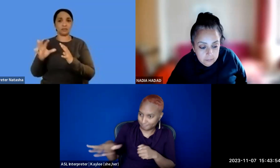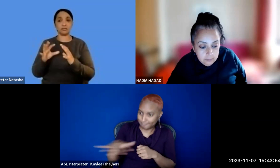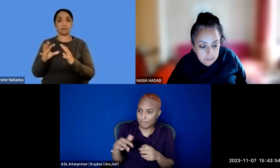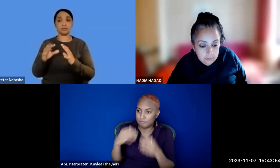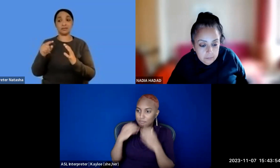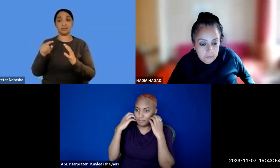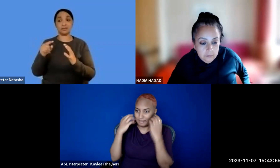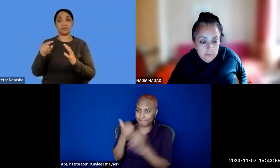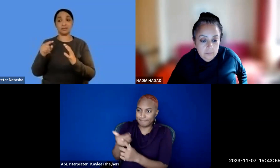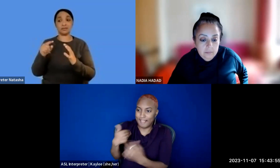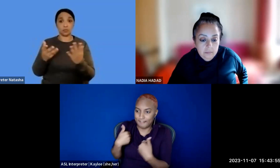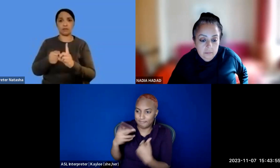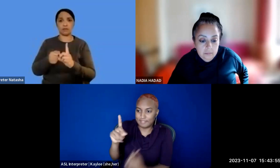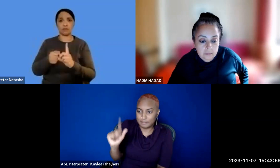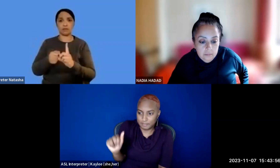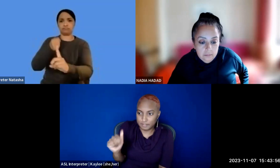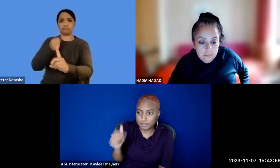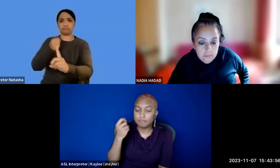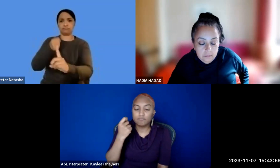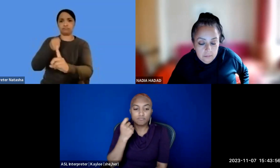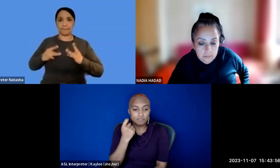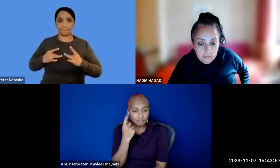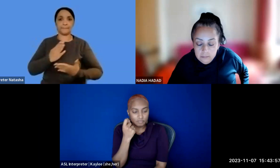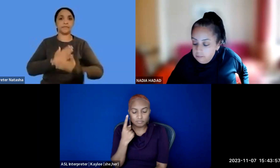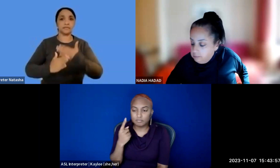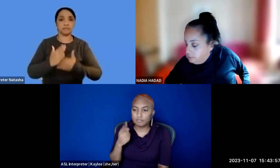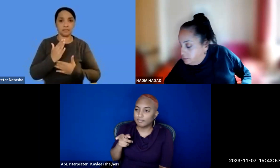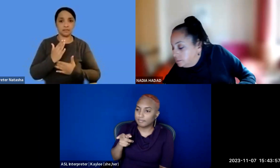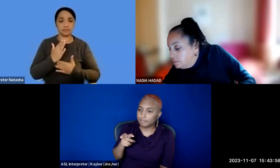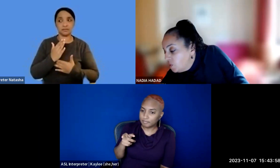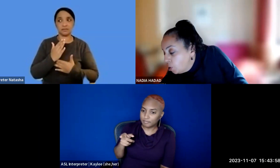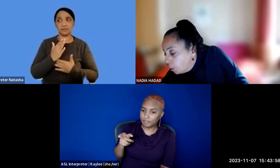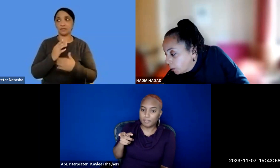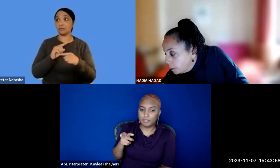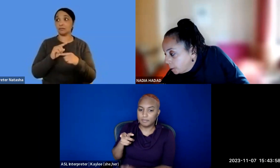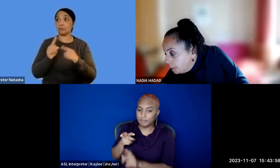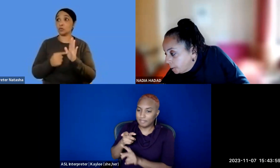but they're probably not reflected in the official statistics.